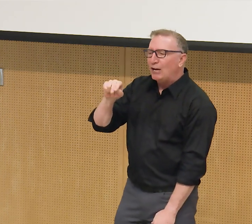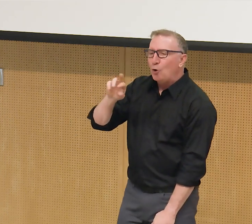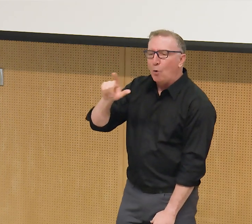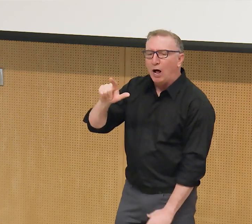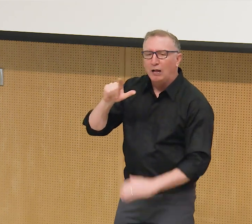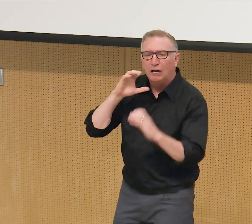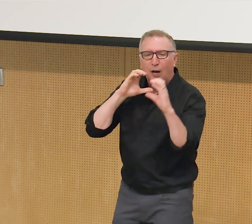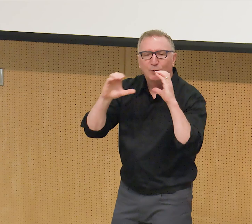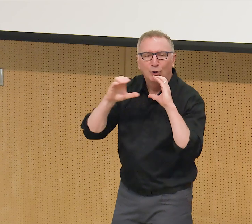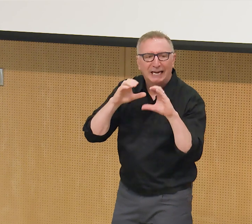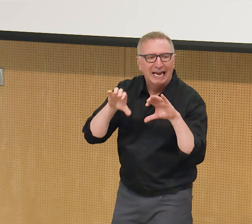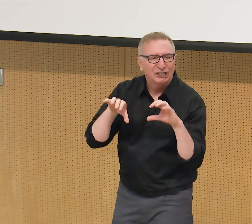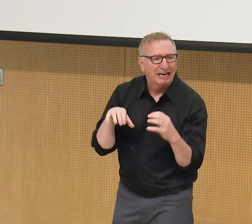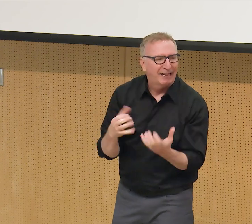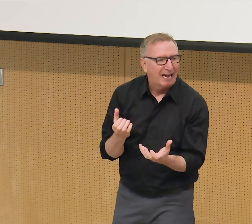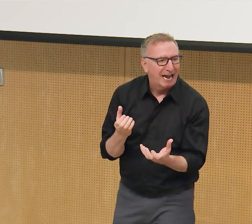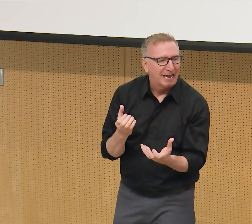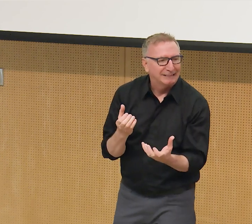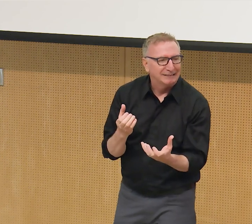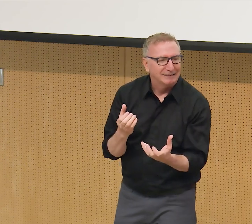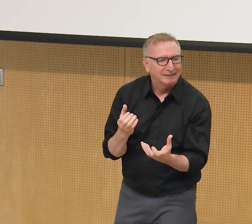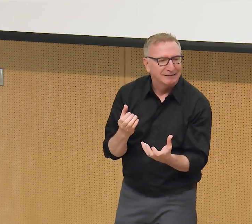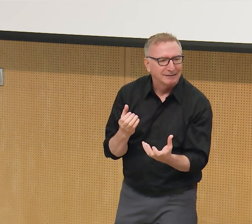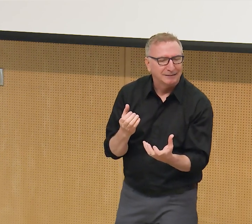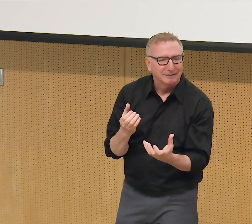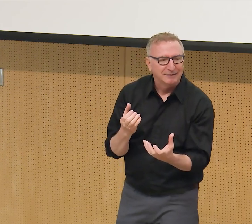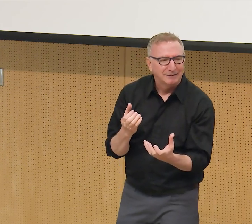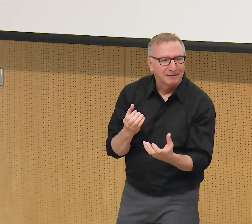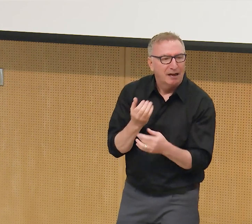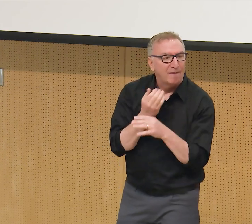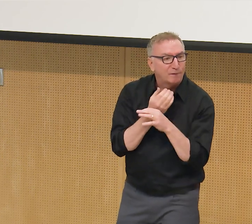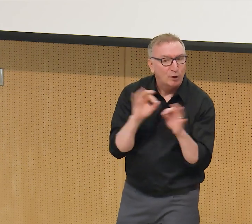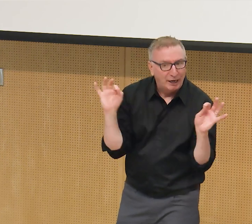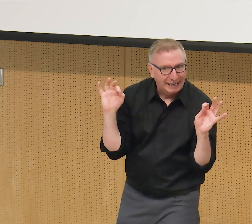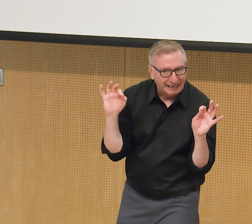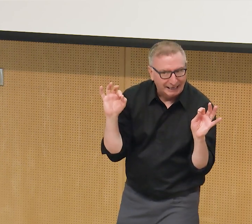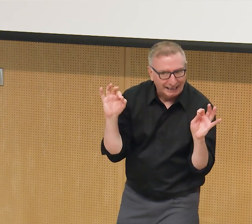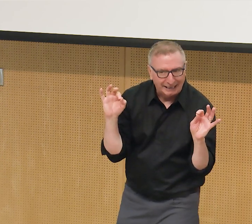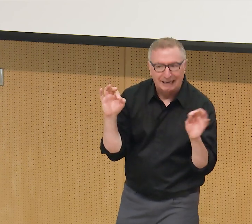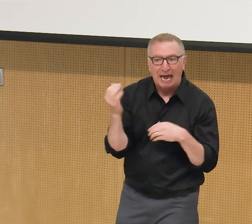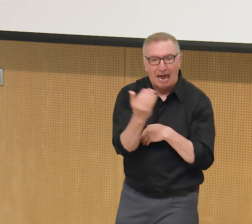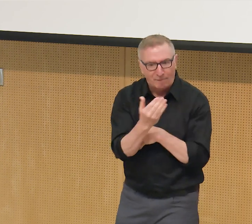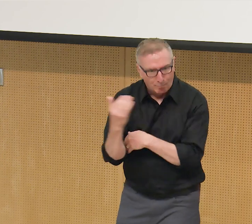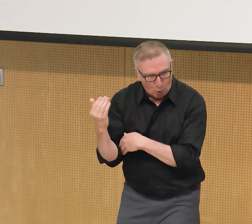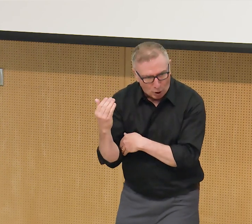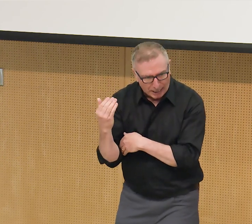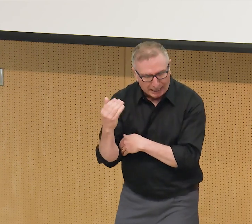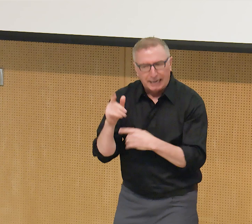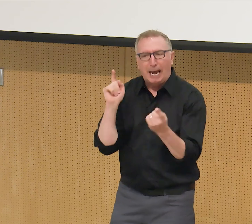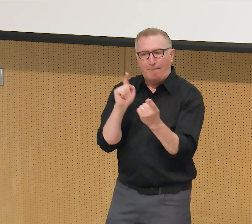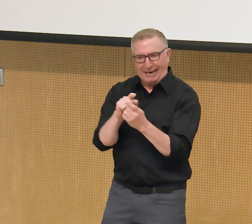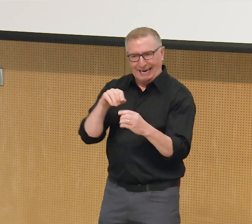And it was an advertisement for a manual communication class. It was a free course in the mornings,